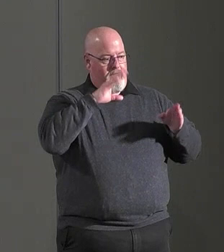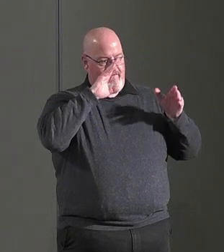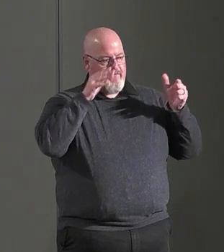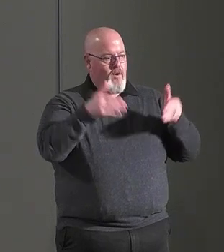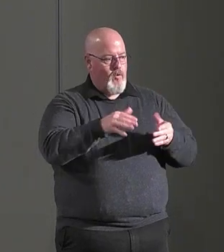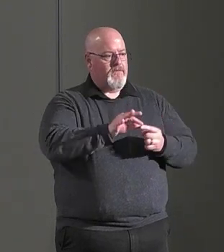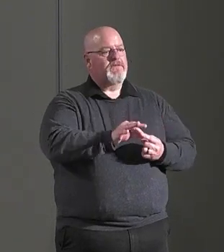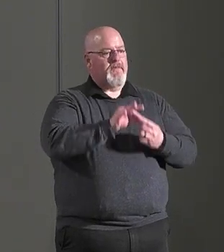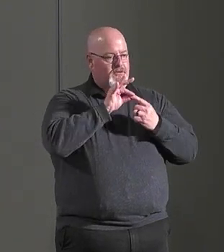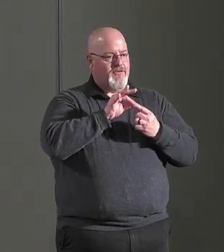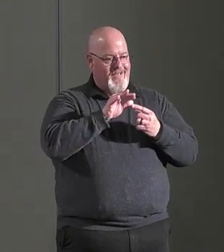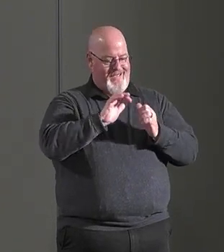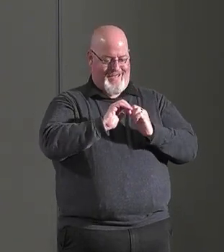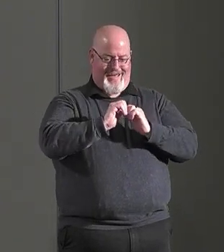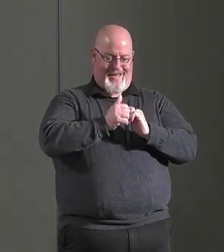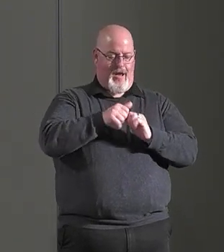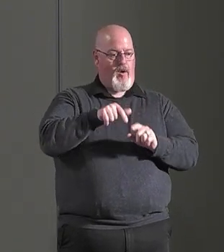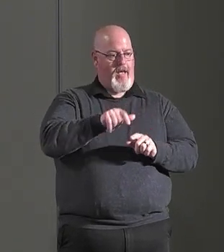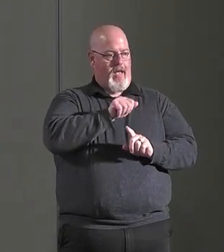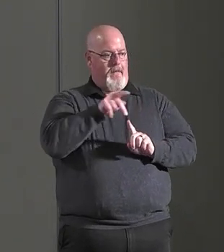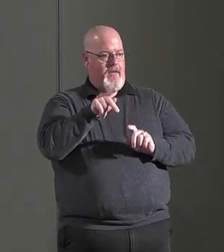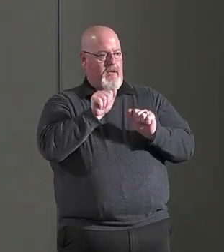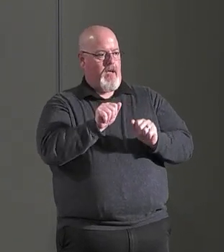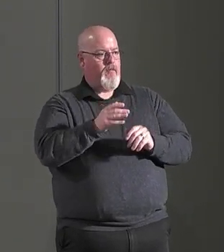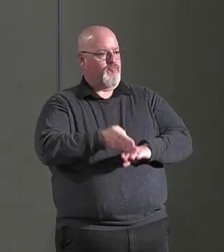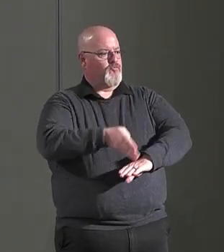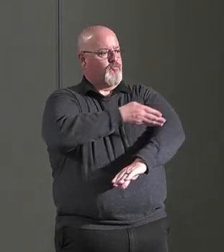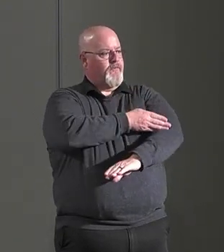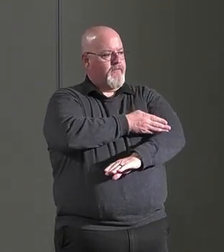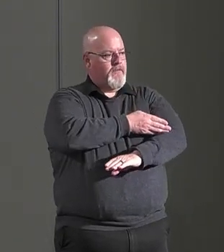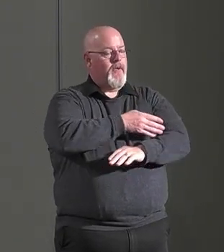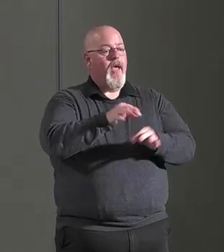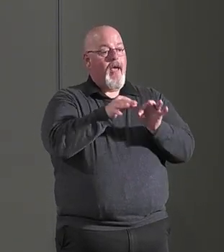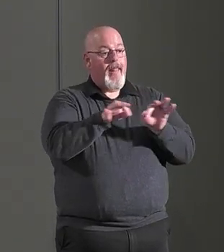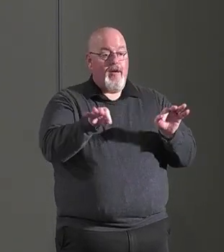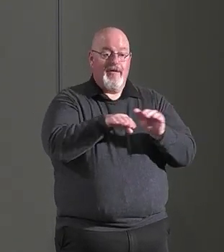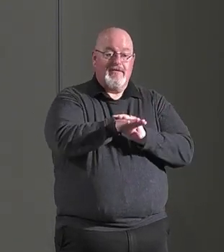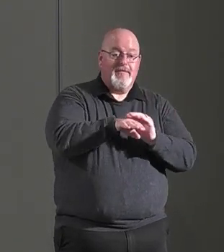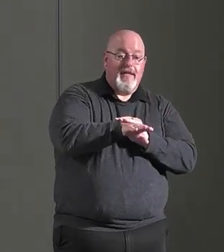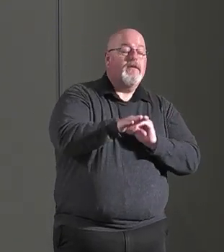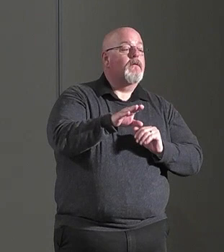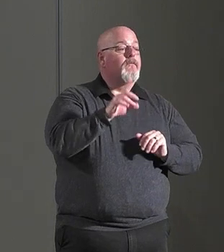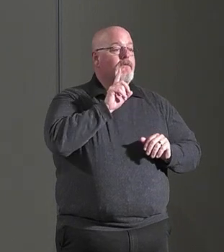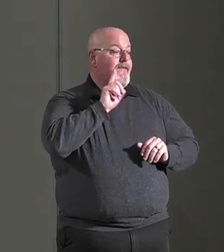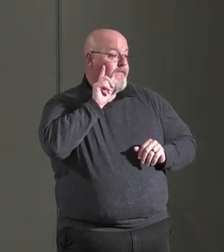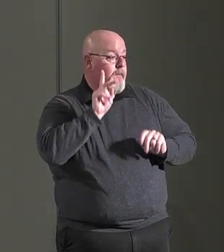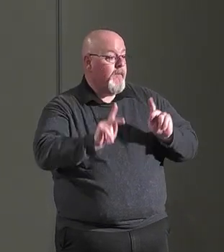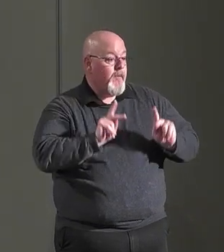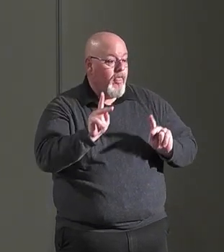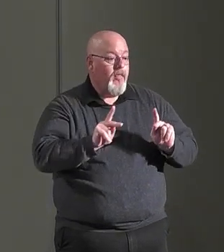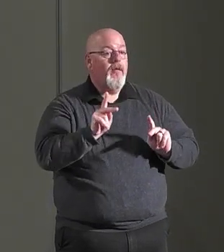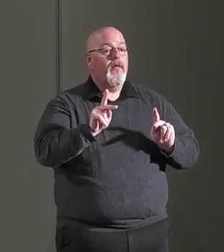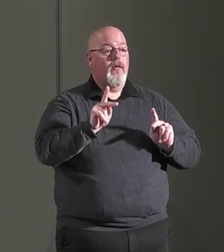on how this application can improve language accessibility for deaf people in health care